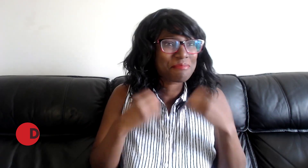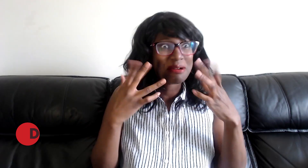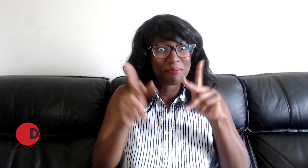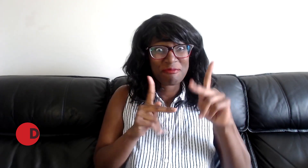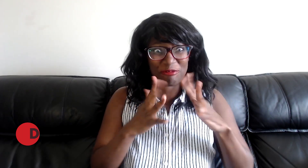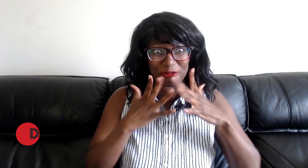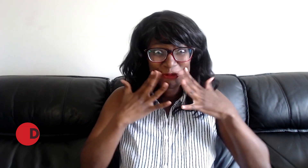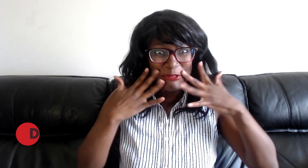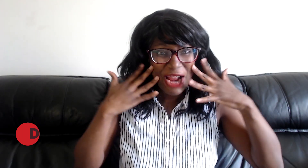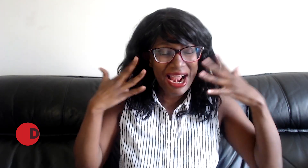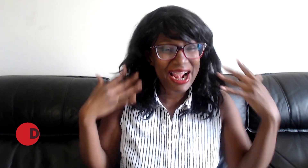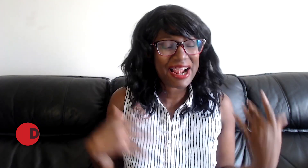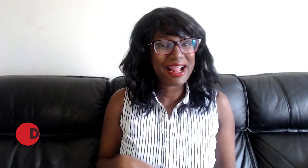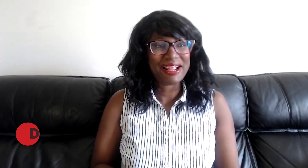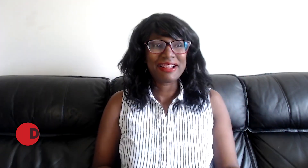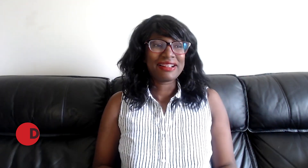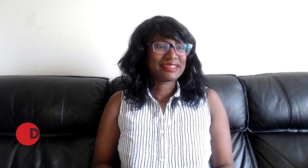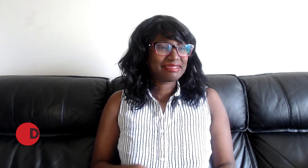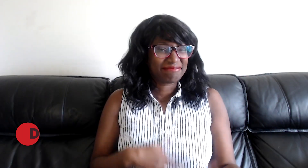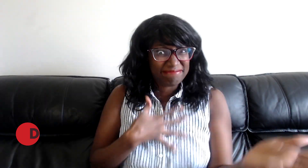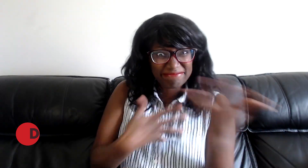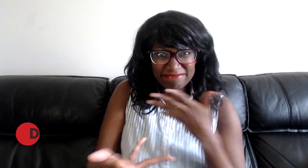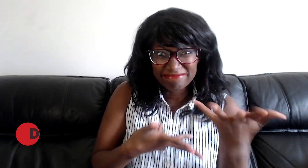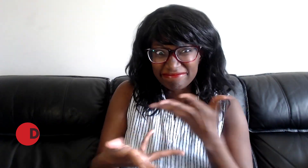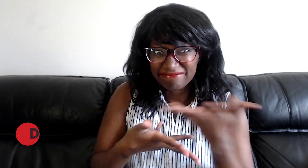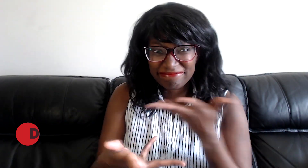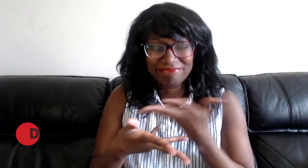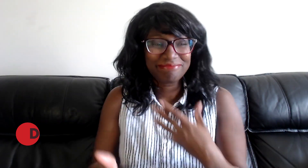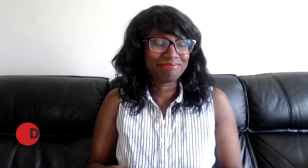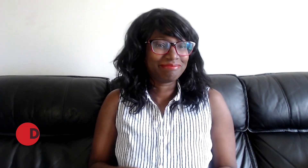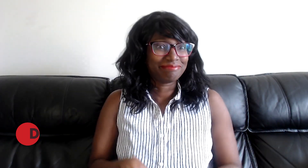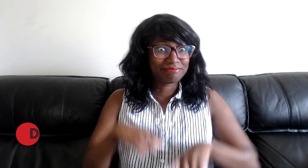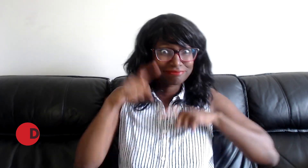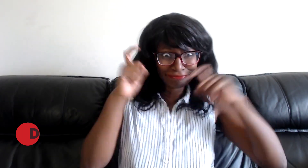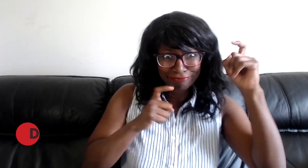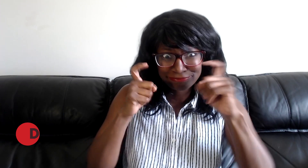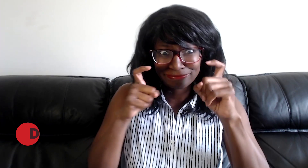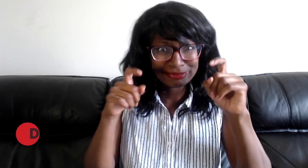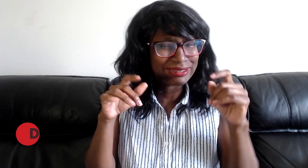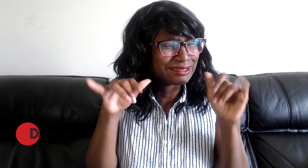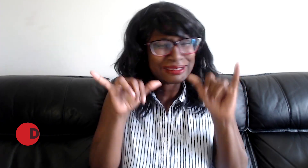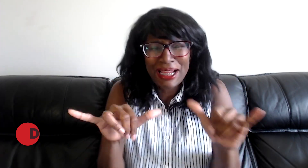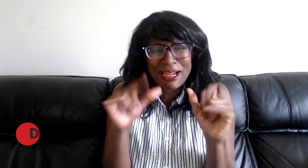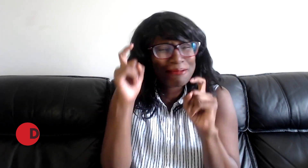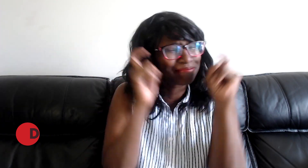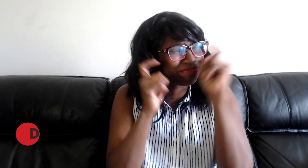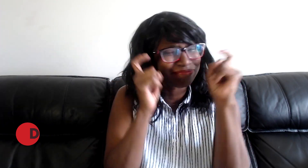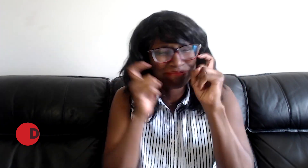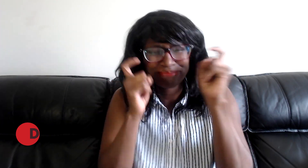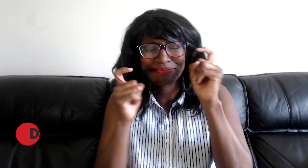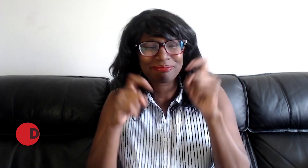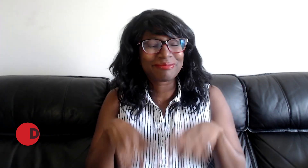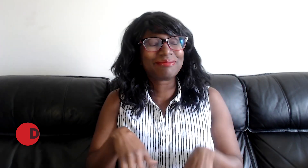So many people were friendly, conversable, and expressive.